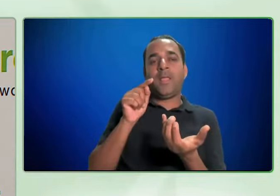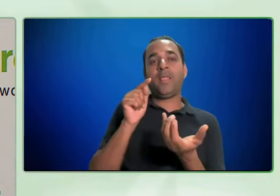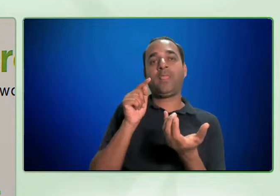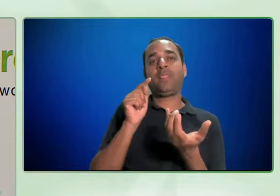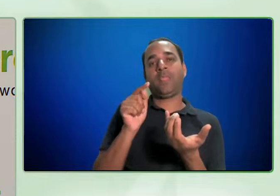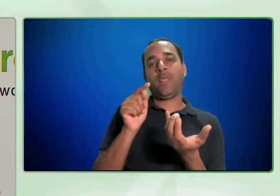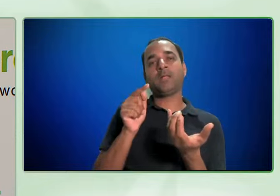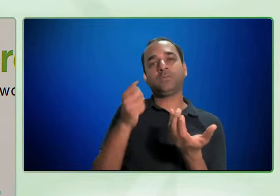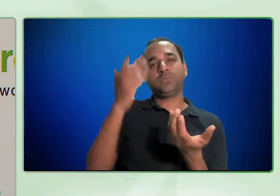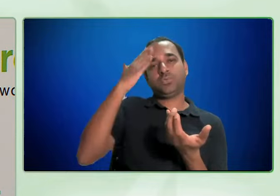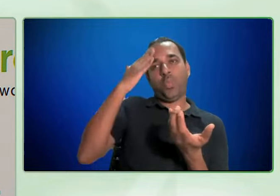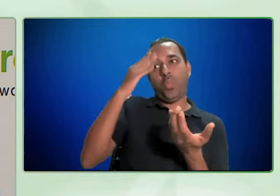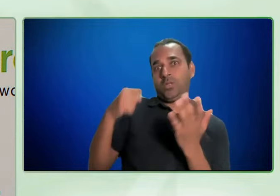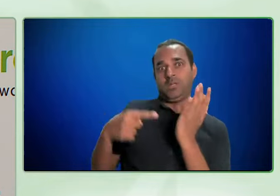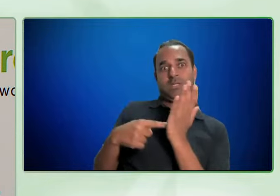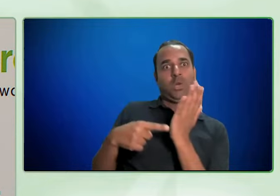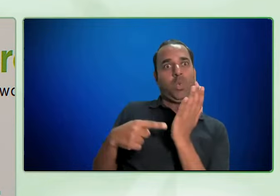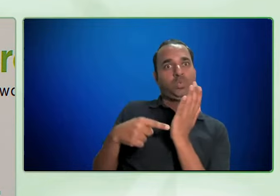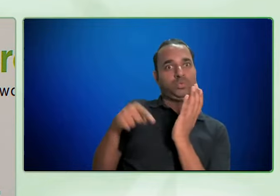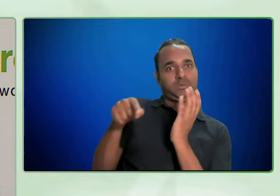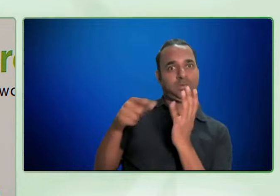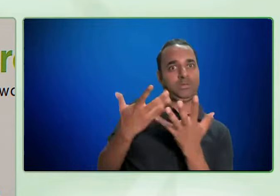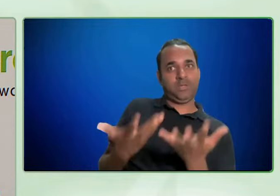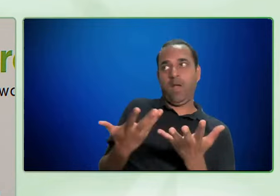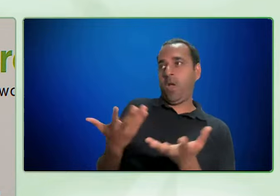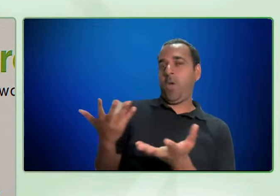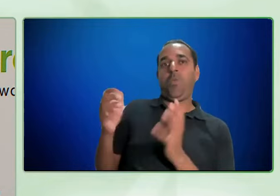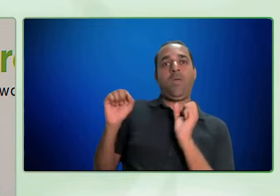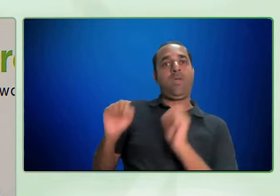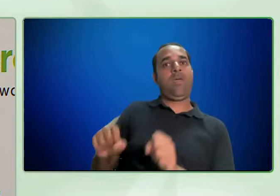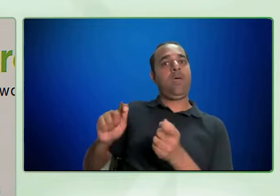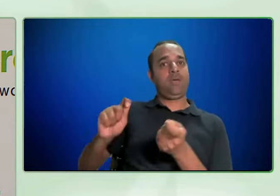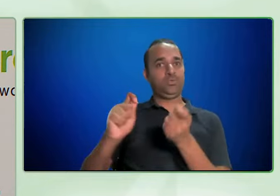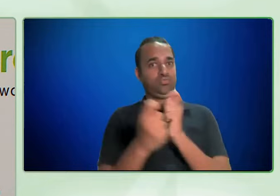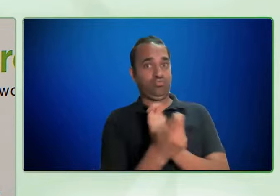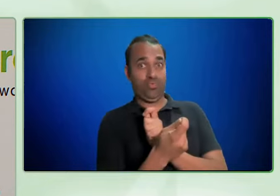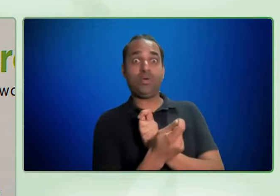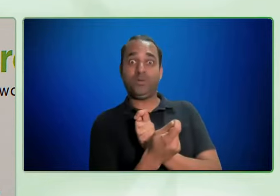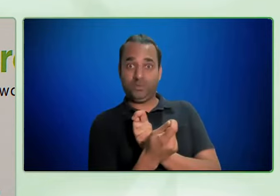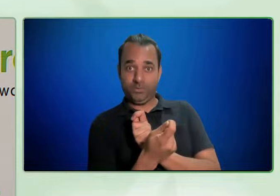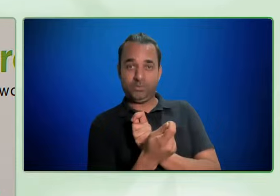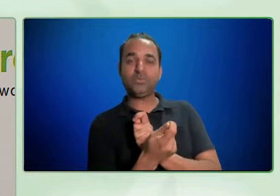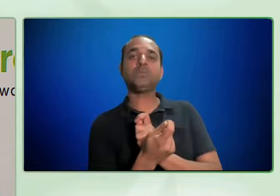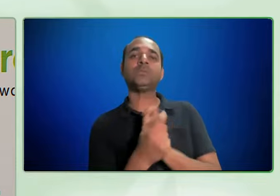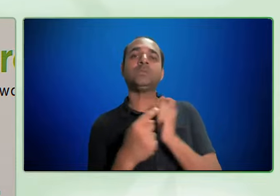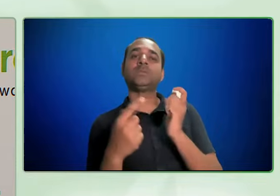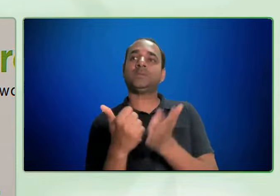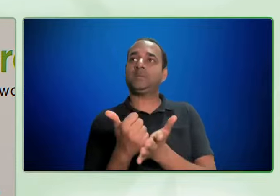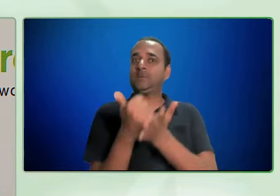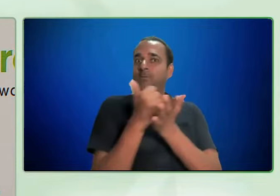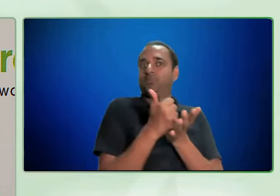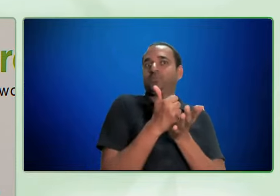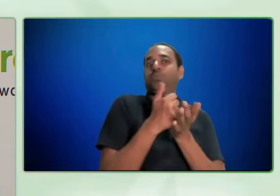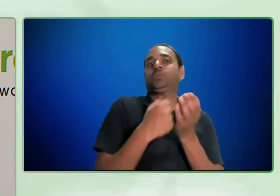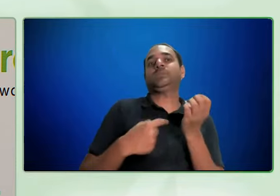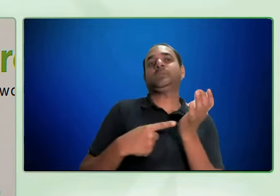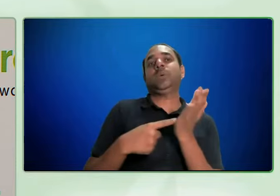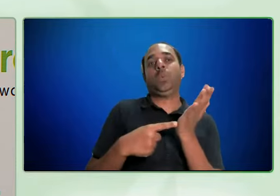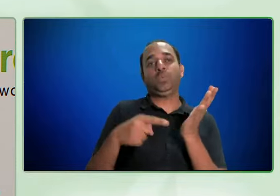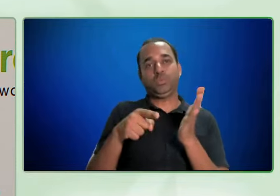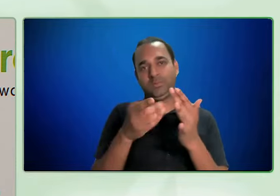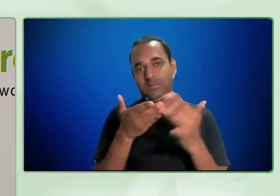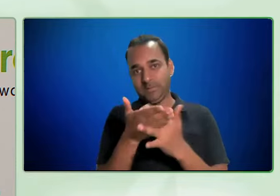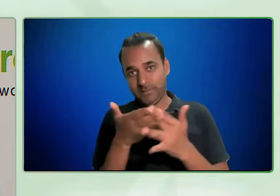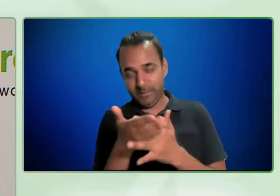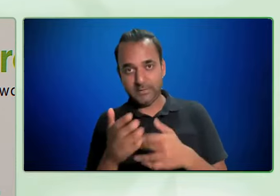an education is the keyboard, which was invented by an Italian, Pellegrini offering his blind